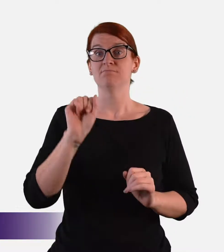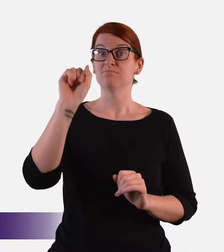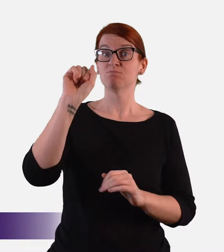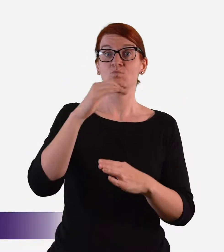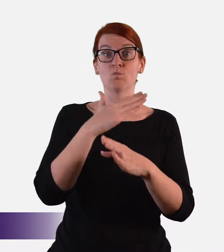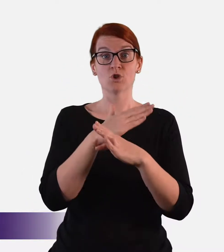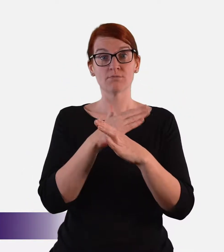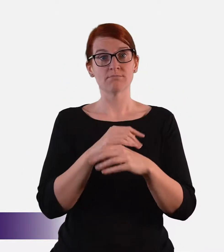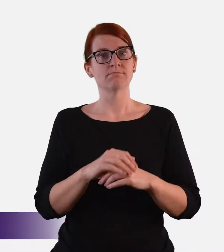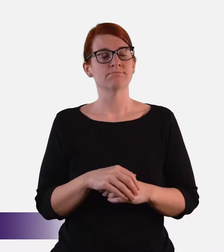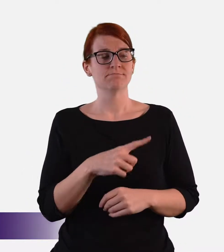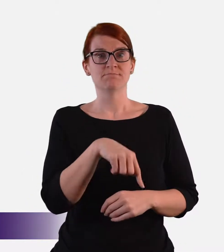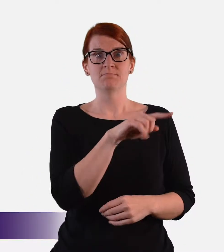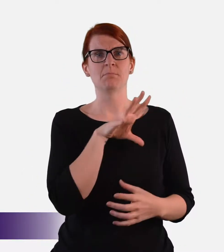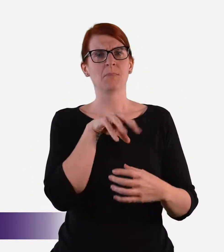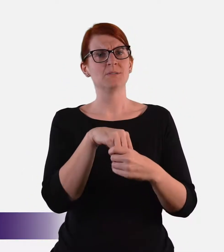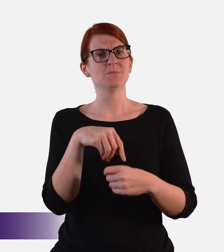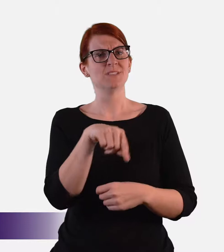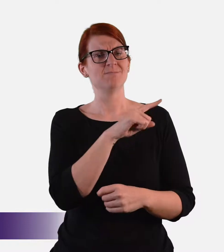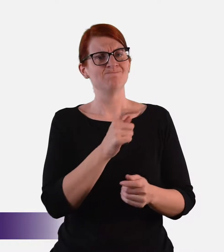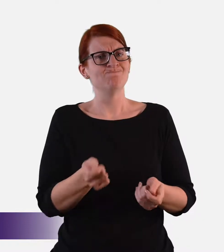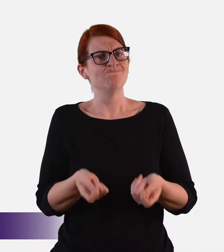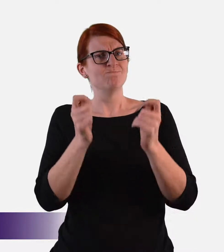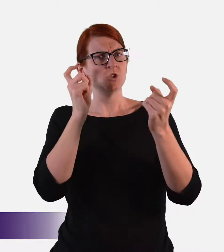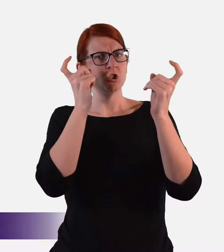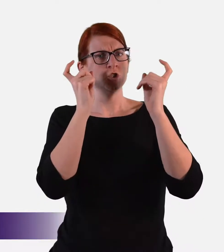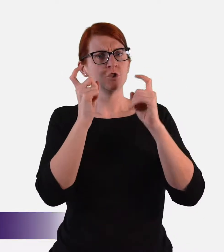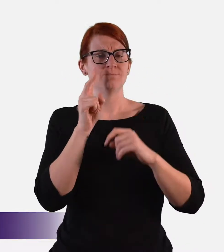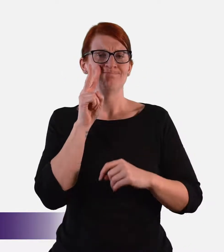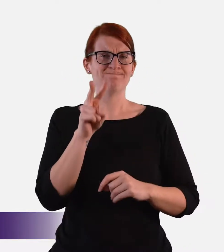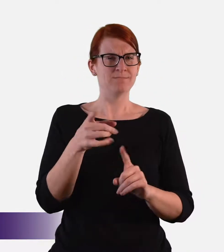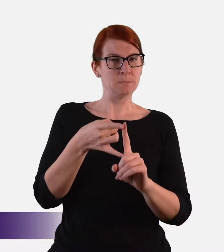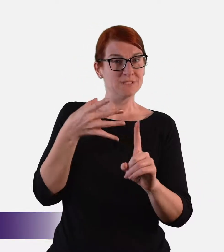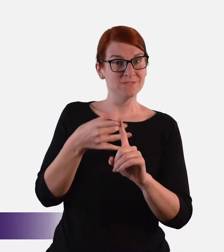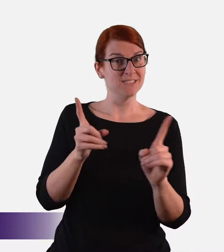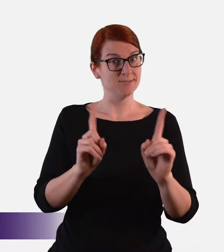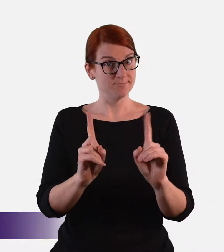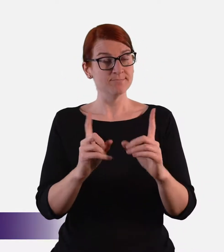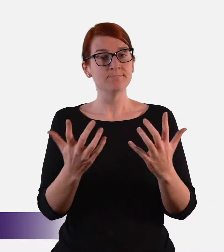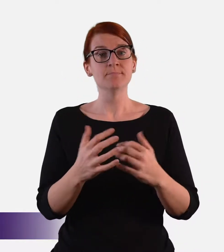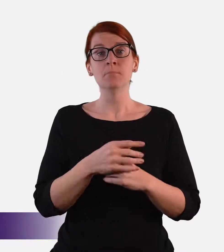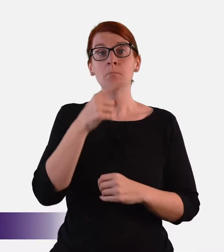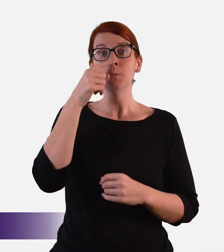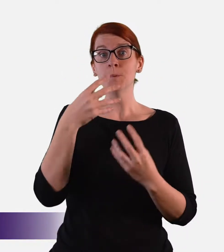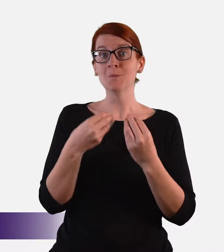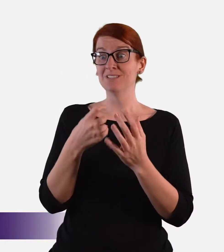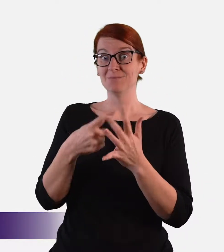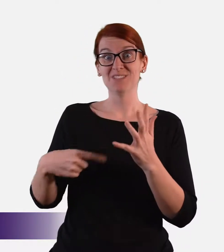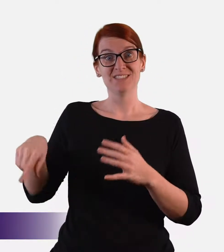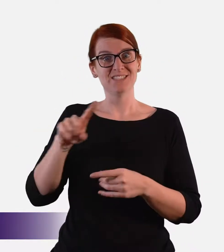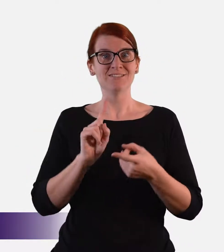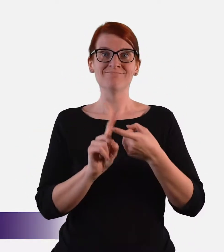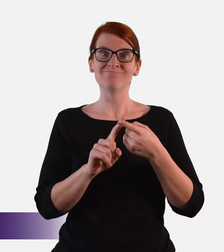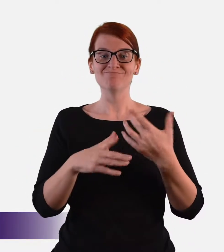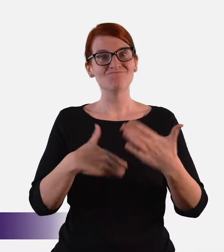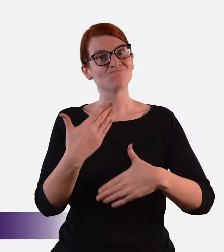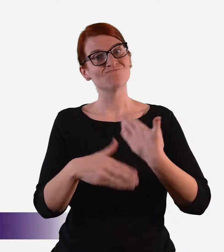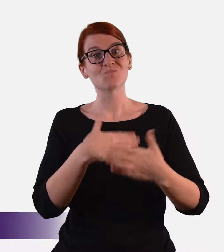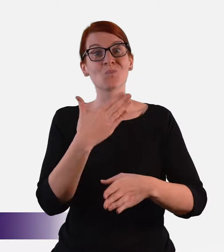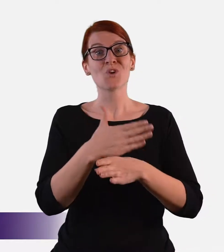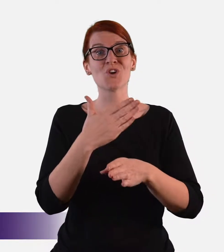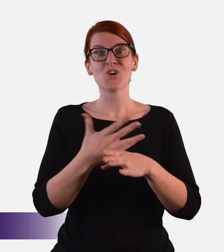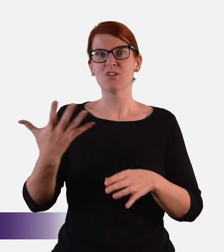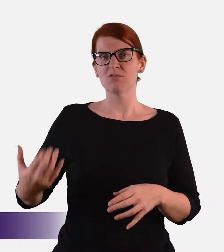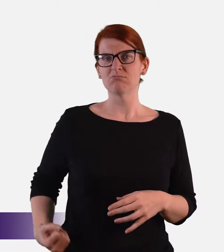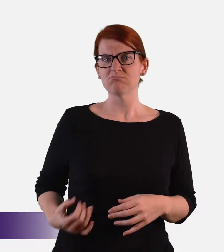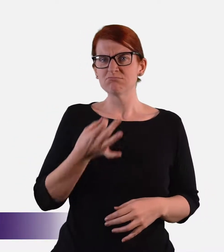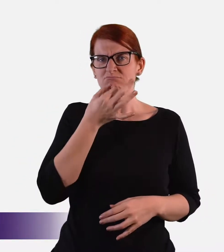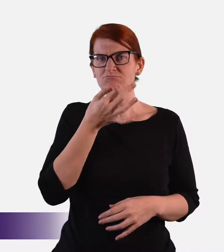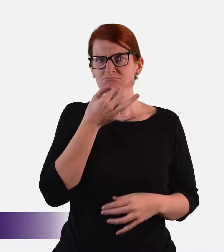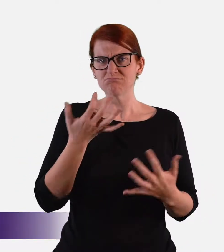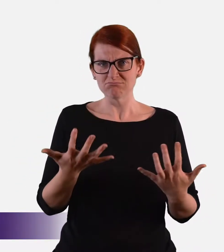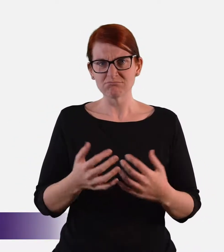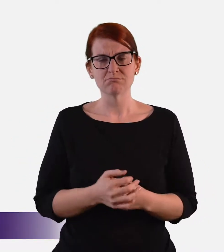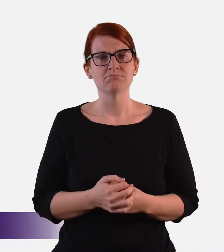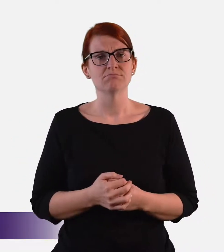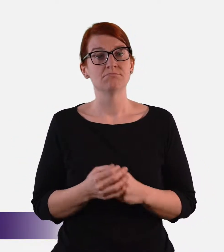specifically, their continued underpayment of people with disability -